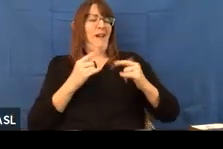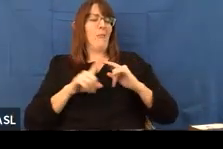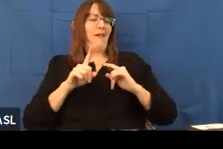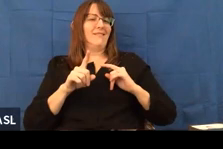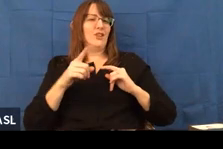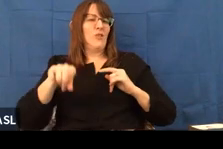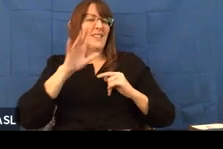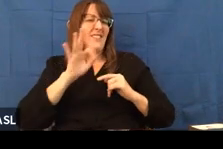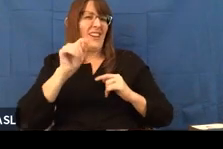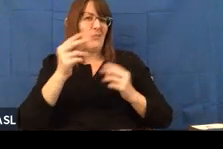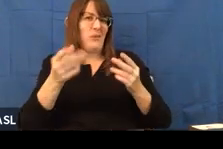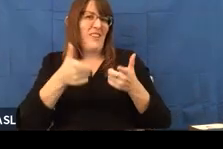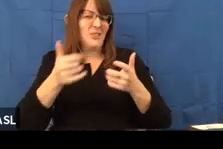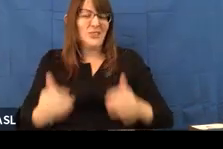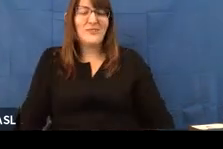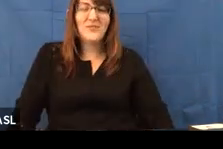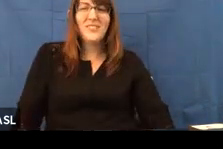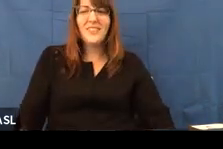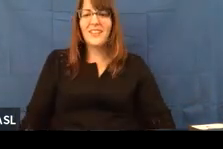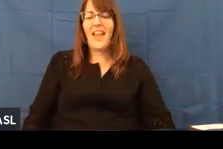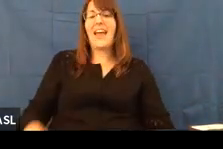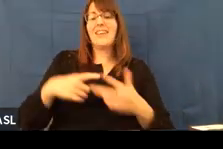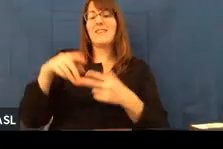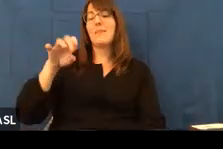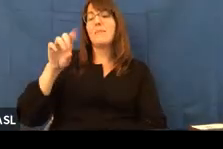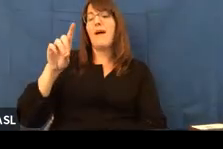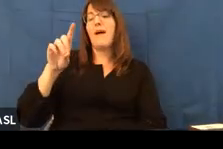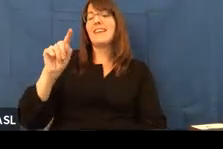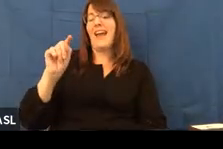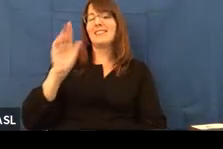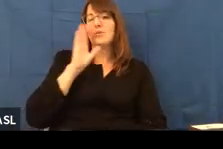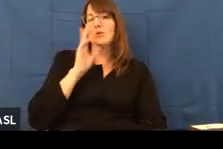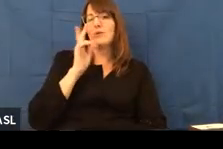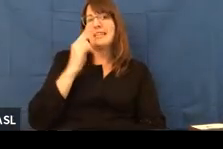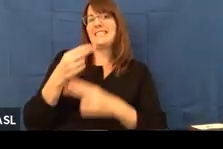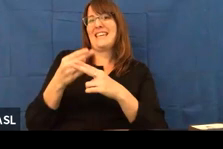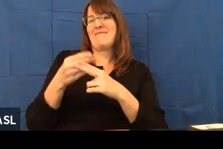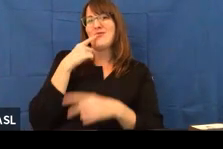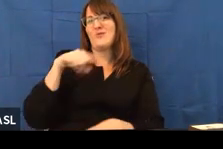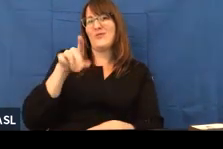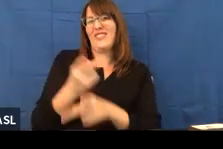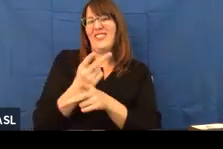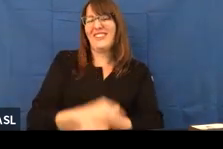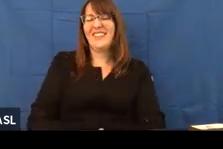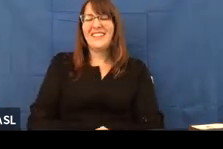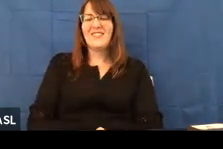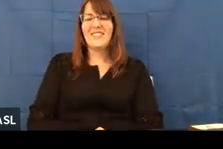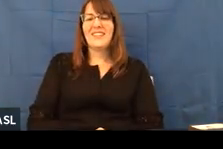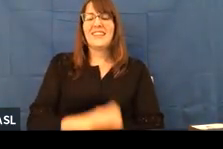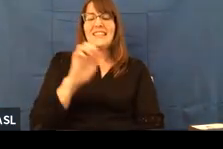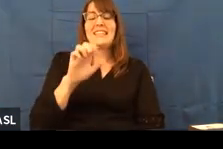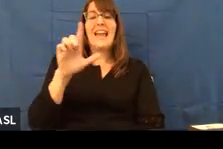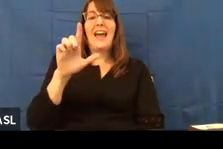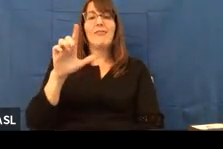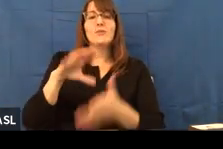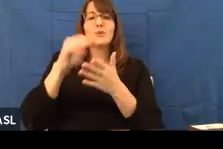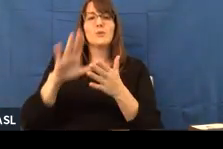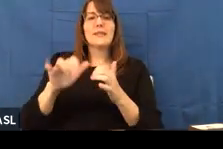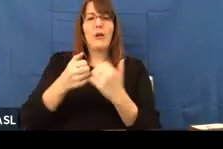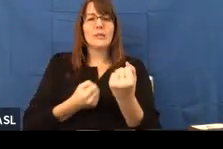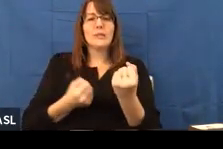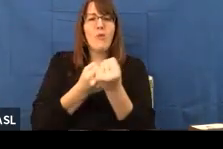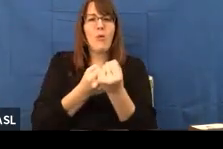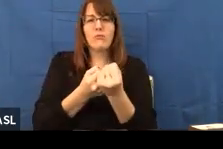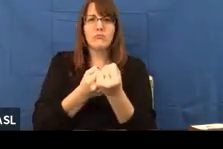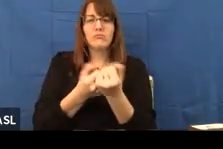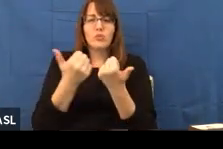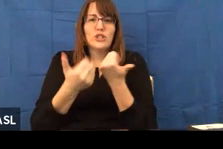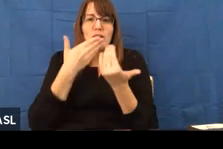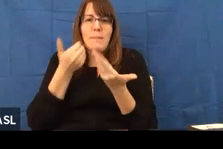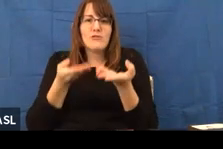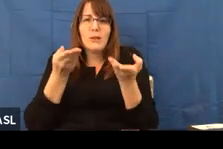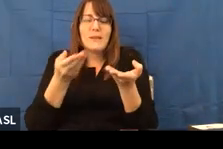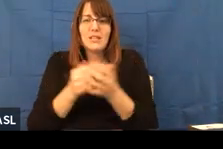Allison Frenzel : And so, yeah. The next question is about the podcast as well. So Joe will look that up. And how might ESL students be best supported recommended tools. Well, that is a very